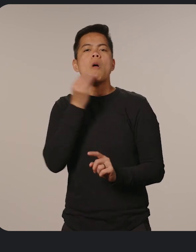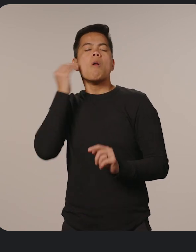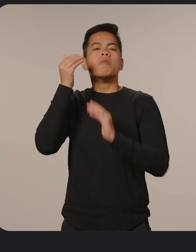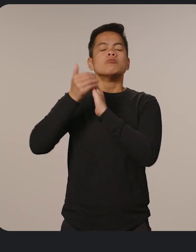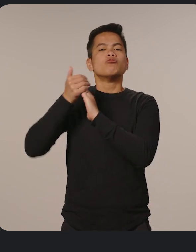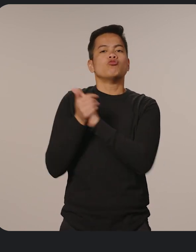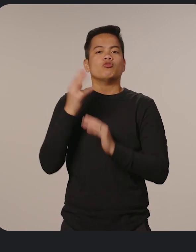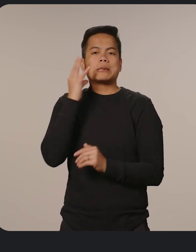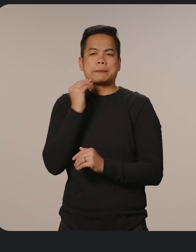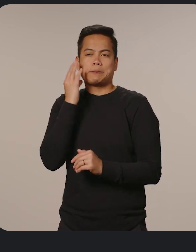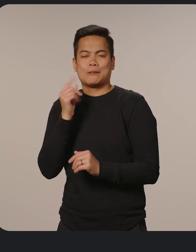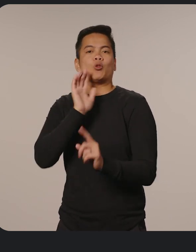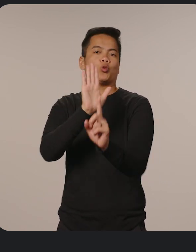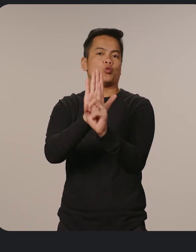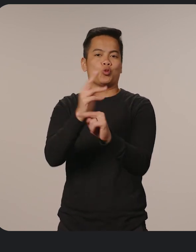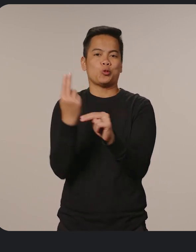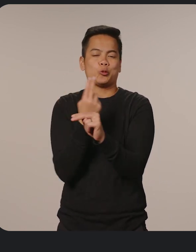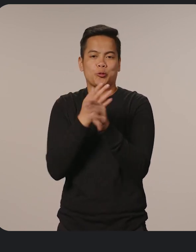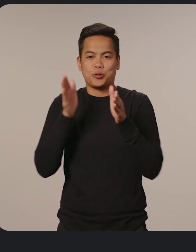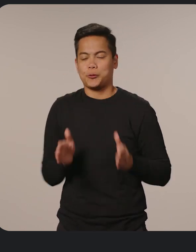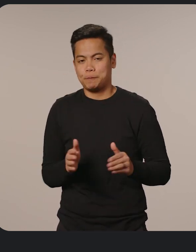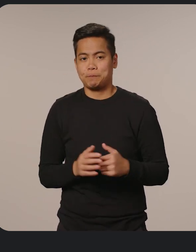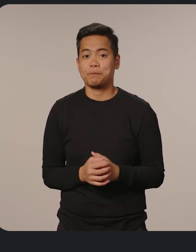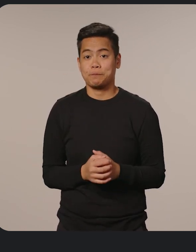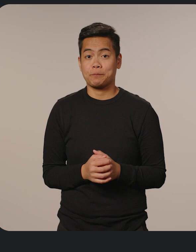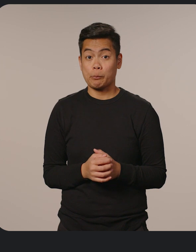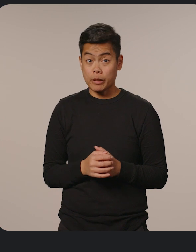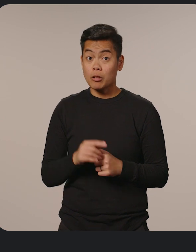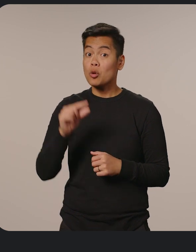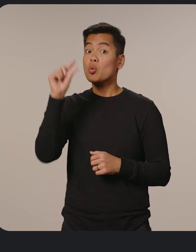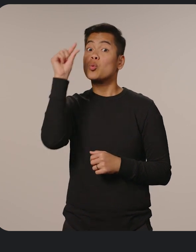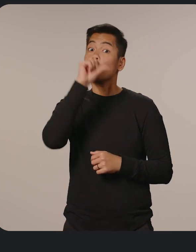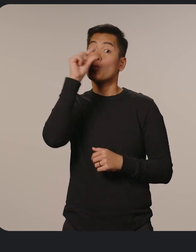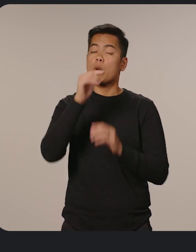With Google's automation platform, you immediately get access to a broad device